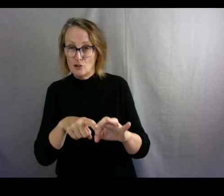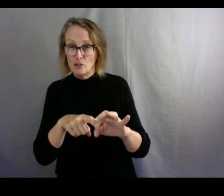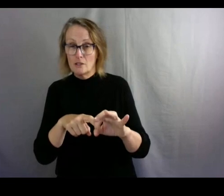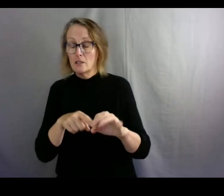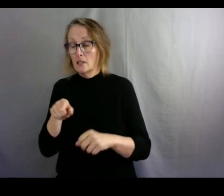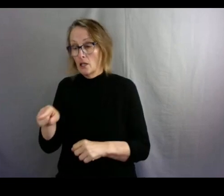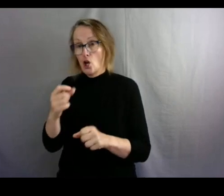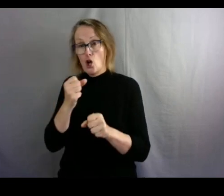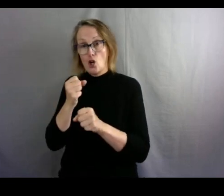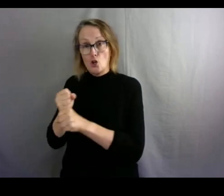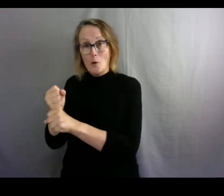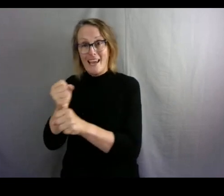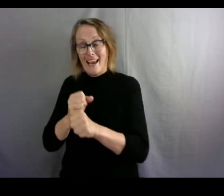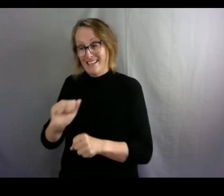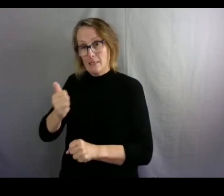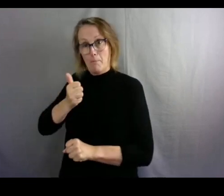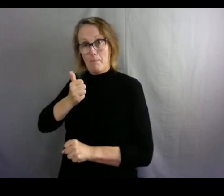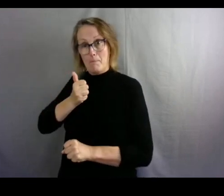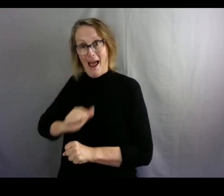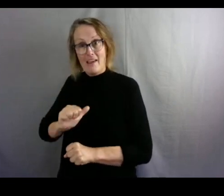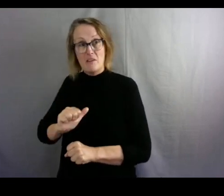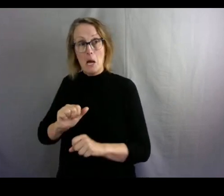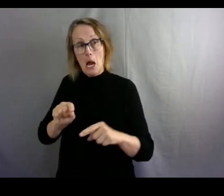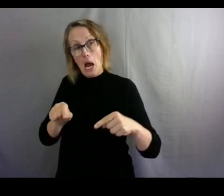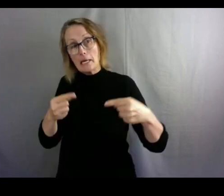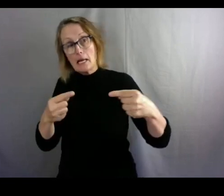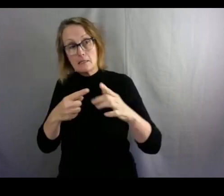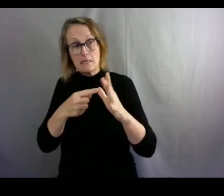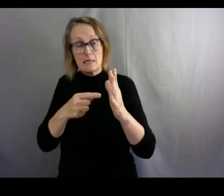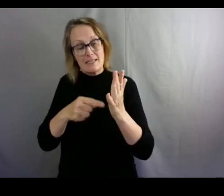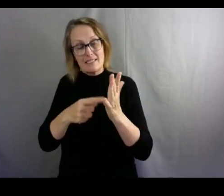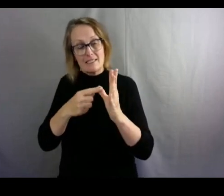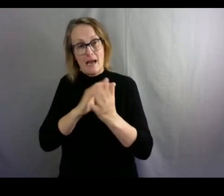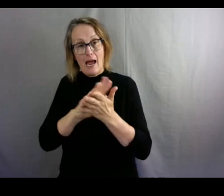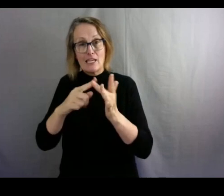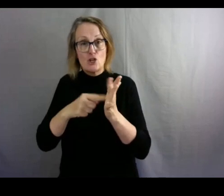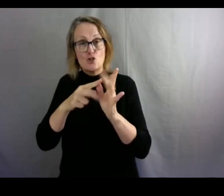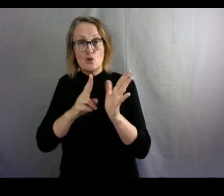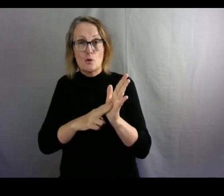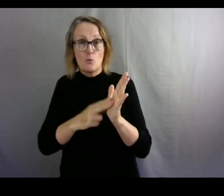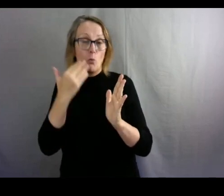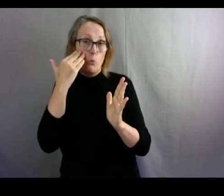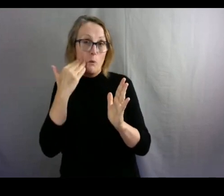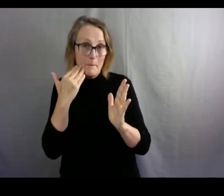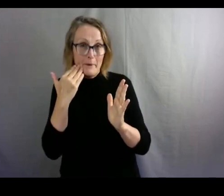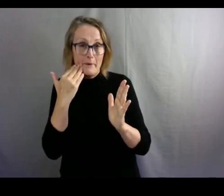I'm sorry, I lost the mic. Does Gauguin's exploitative behaviour and attitudes towards Tahitian women